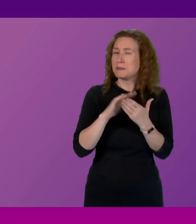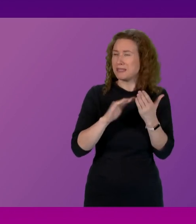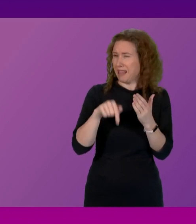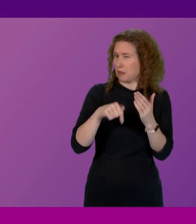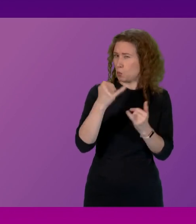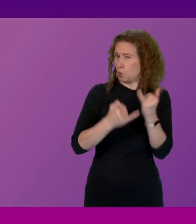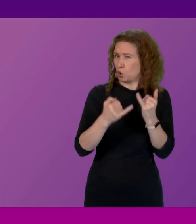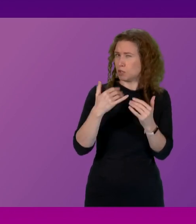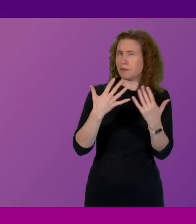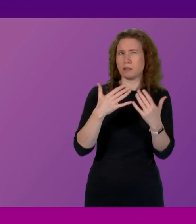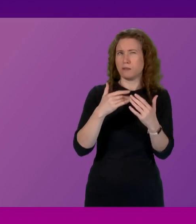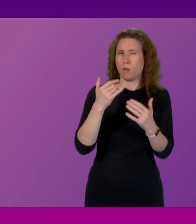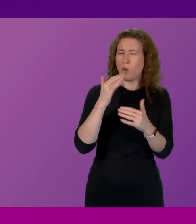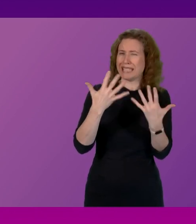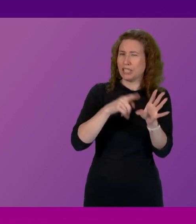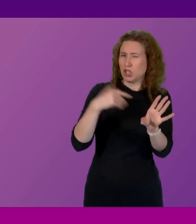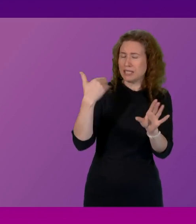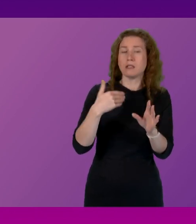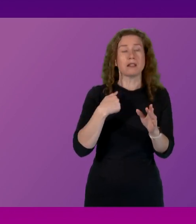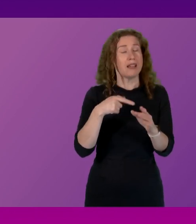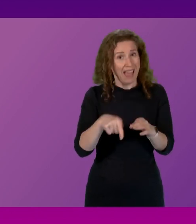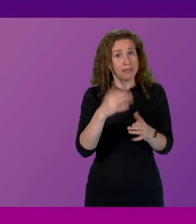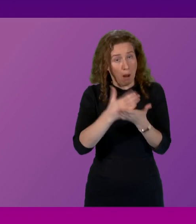There is no starker indication of failure than that.